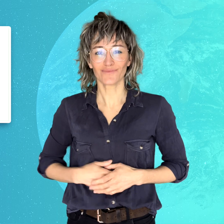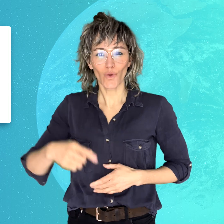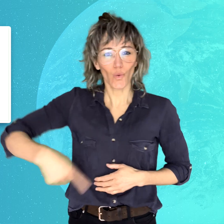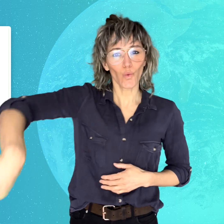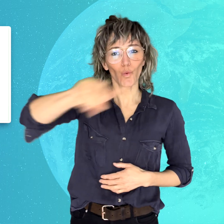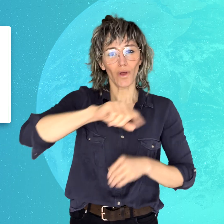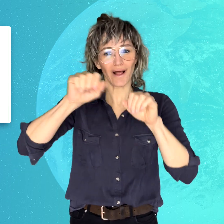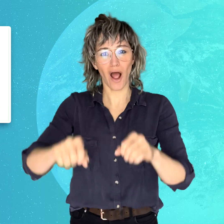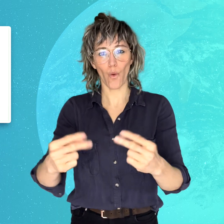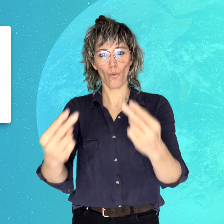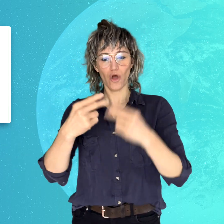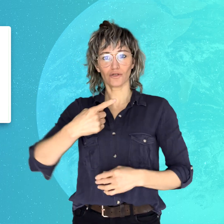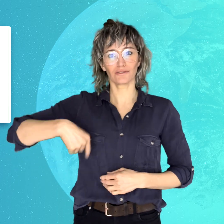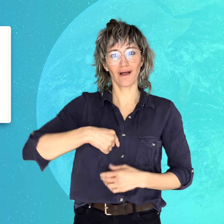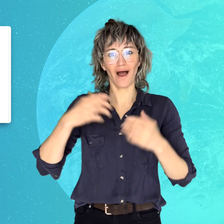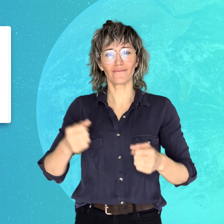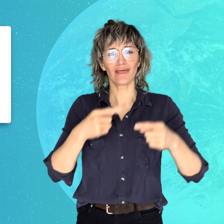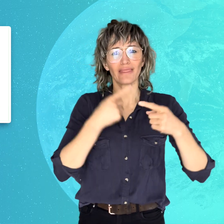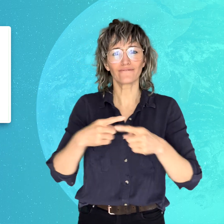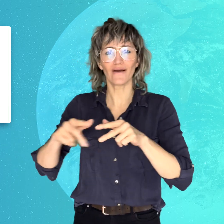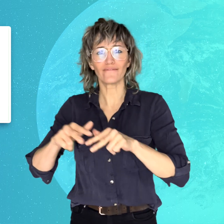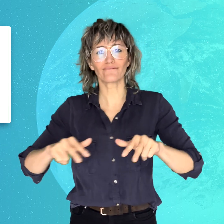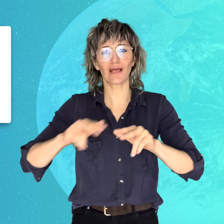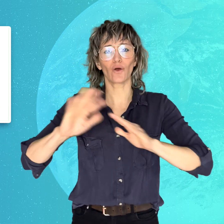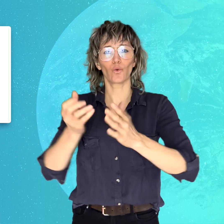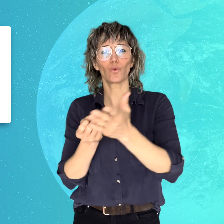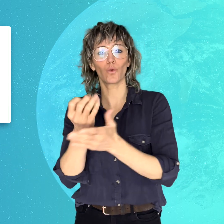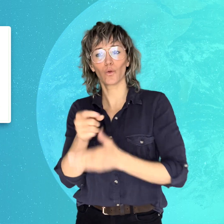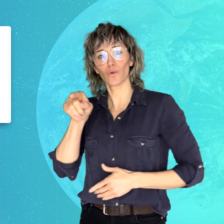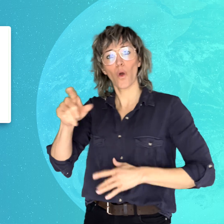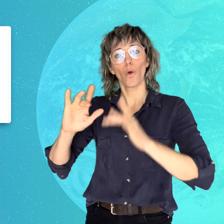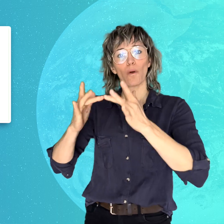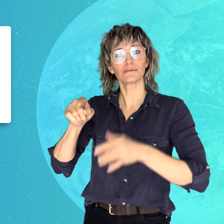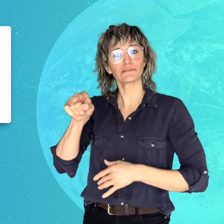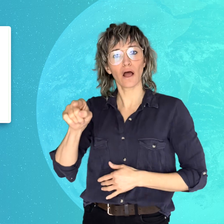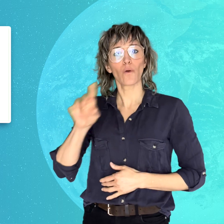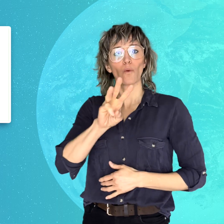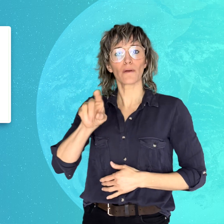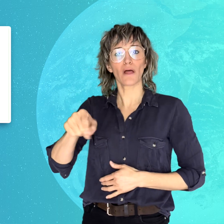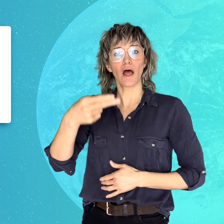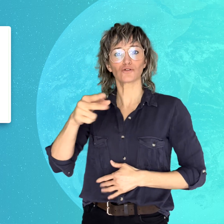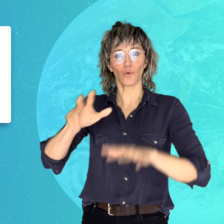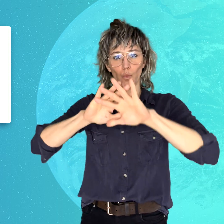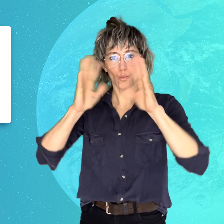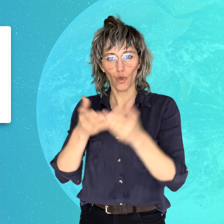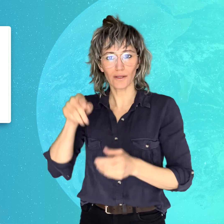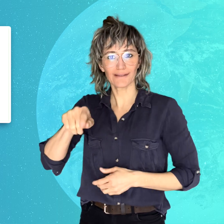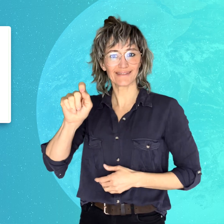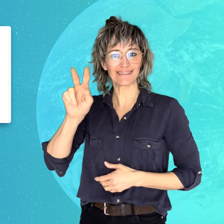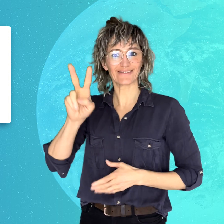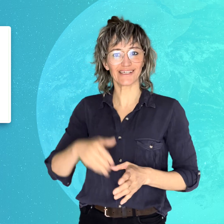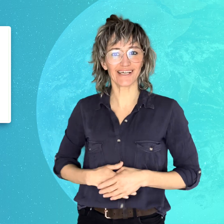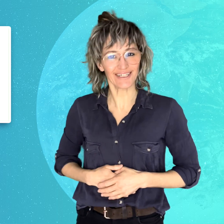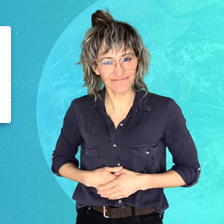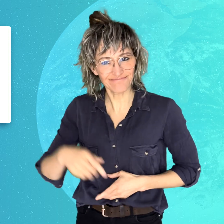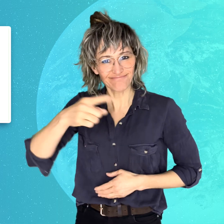You can watch all of our videos at www.h3world.tv.